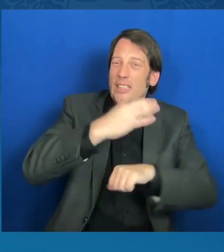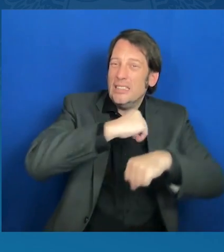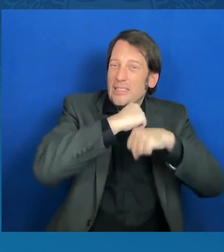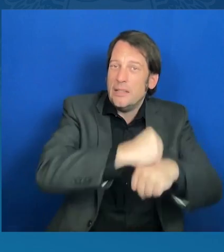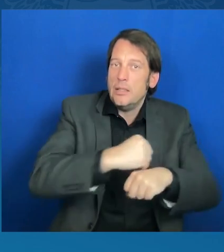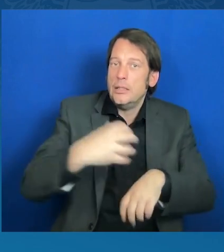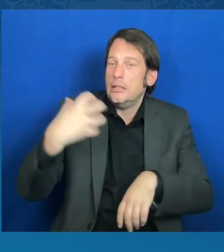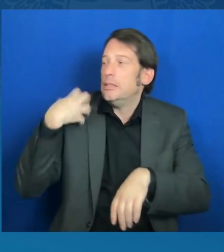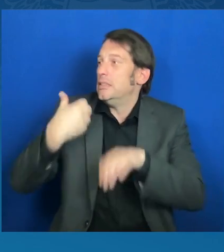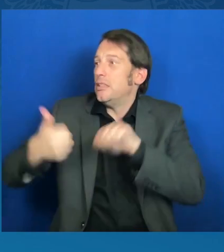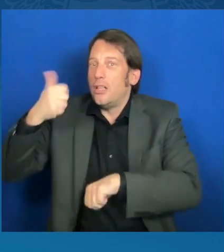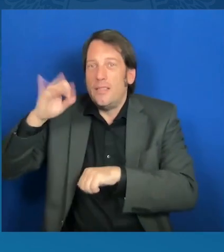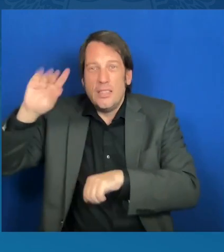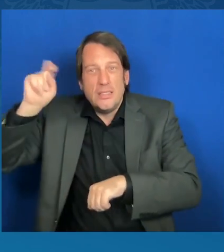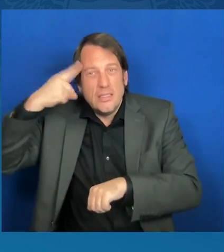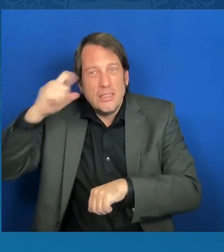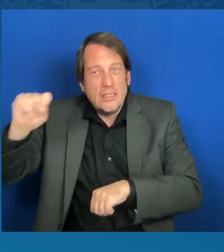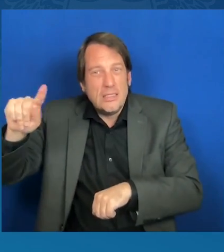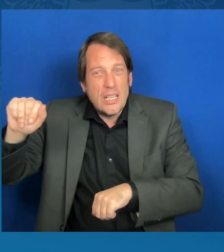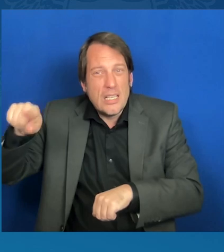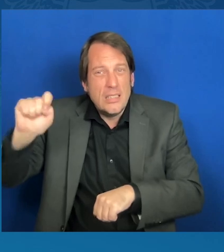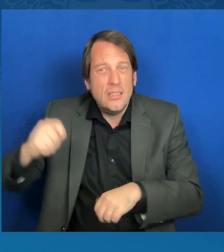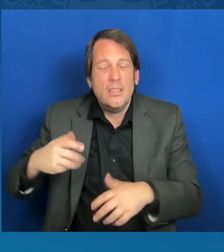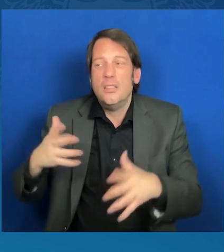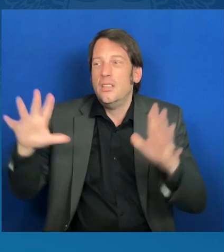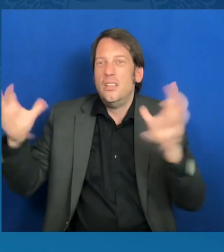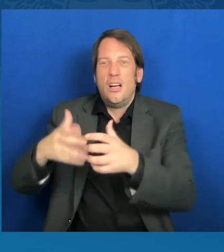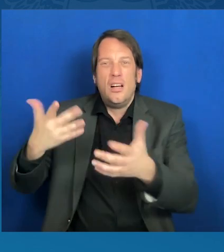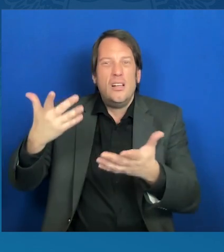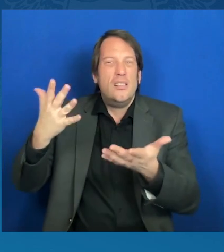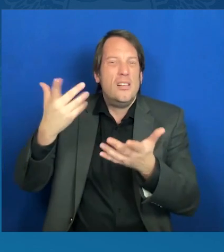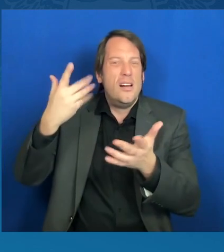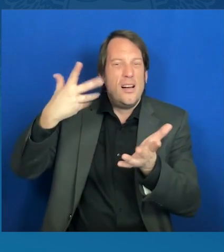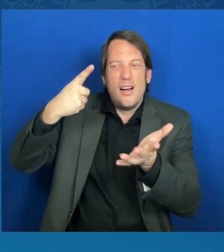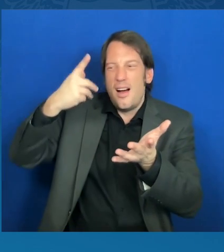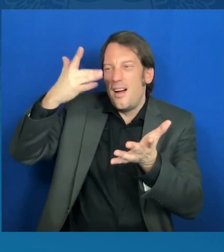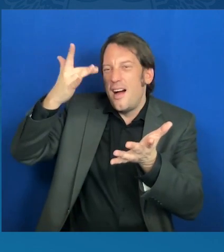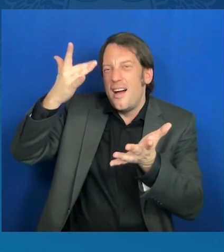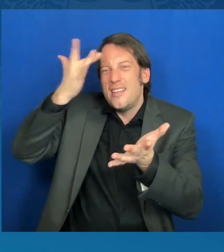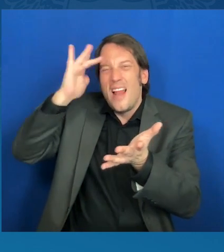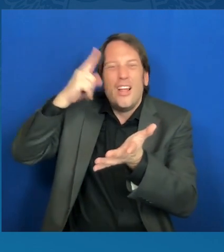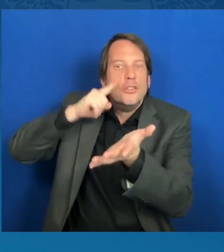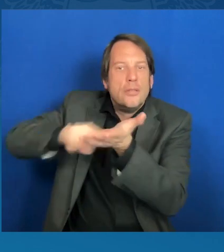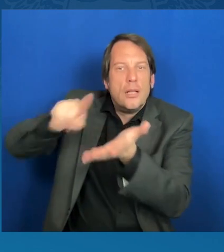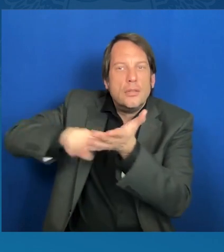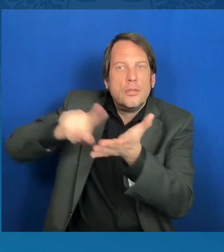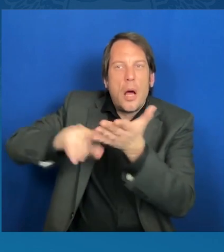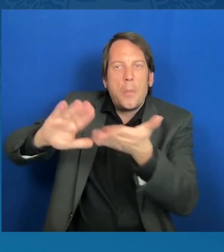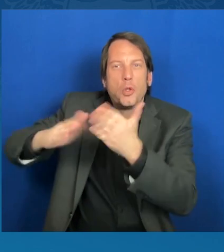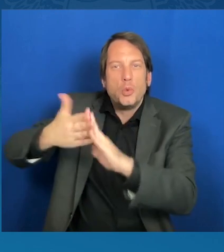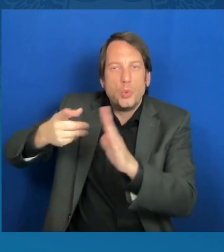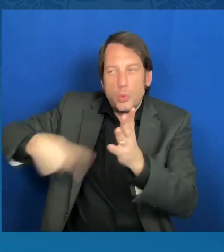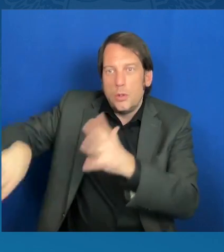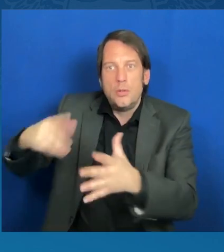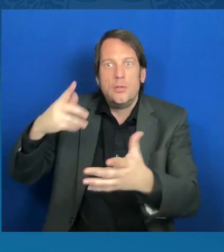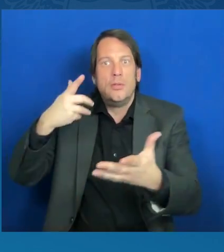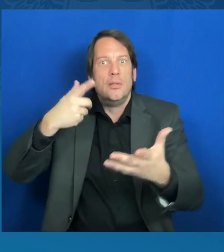the heads of our intelligence community -- and the President was in front of and on top of it all,